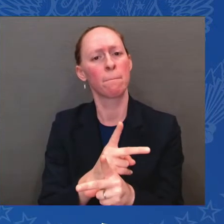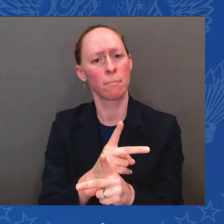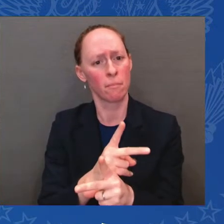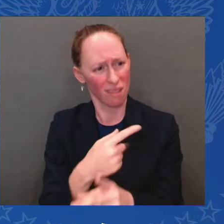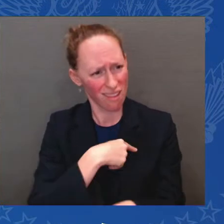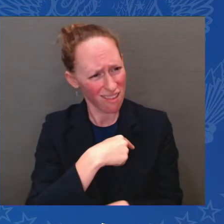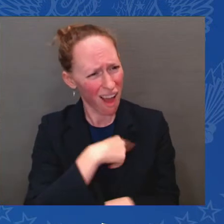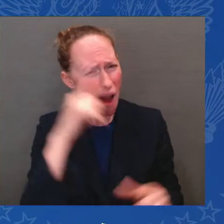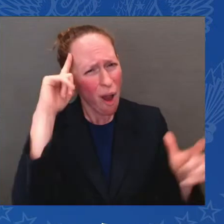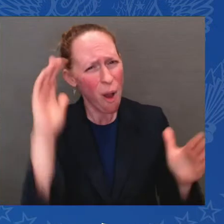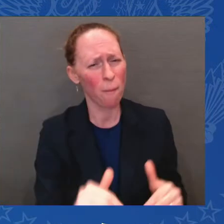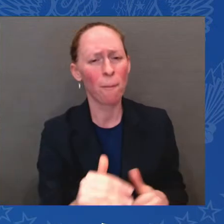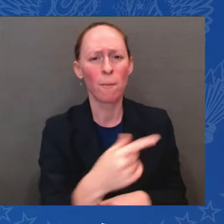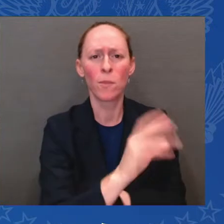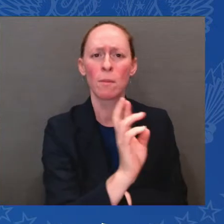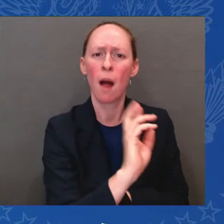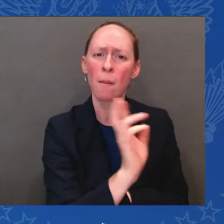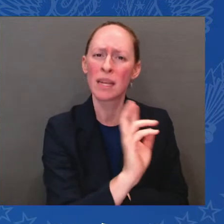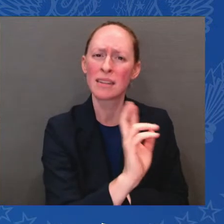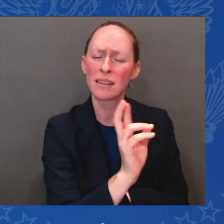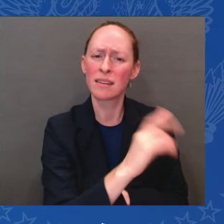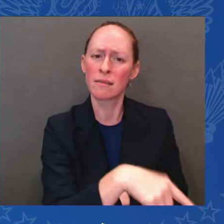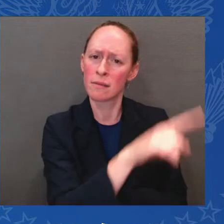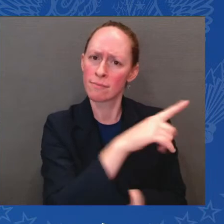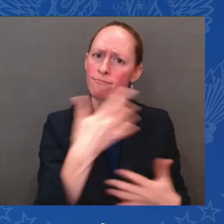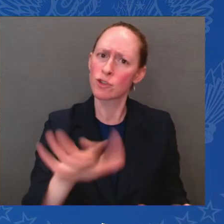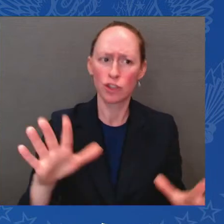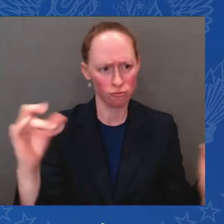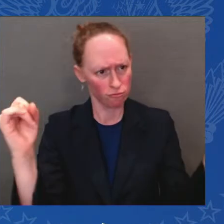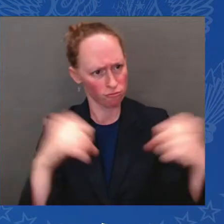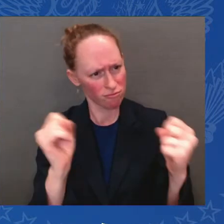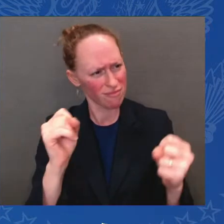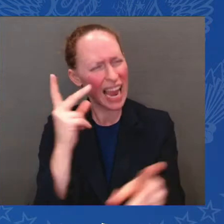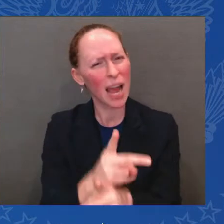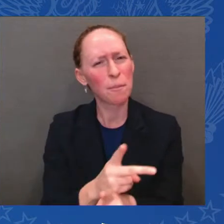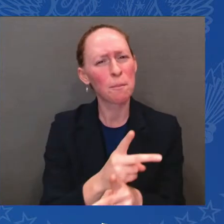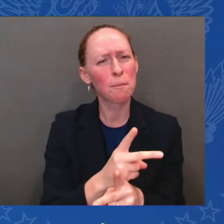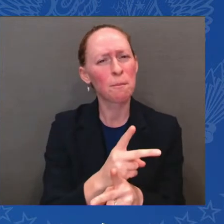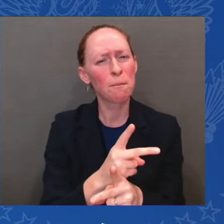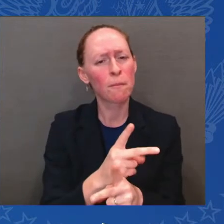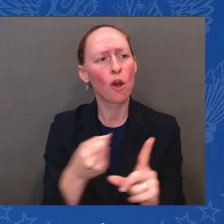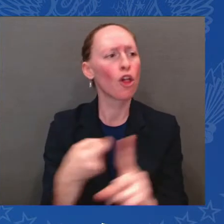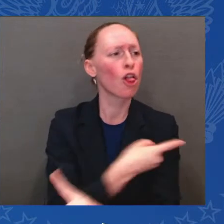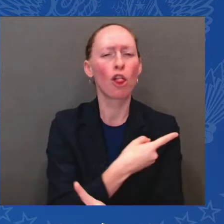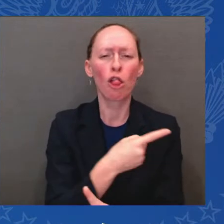when they tried to threaten us with -- to almost international bankruptcy by not paying our debts.